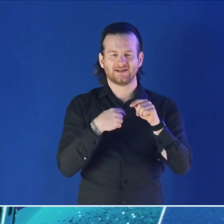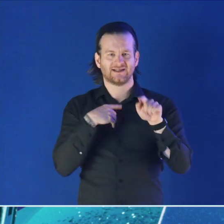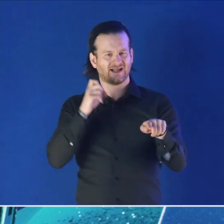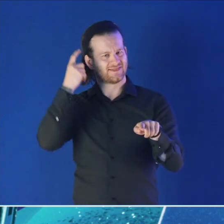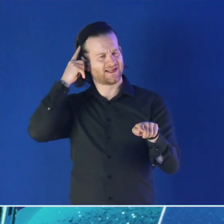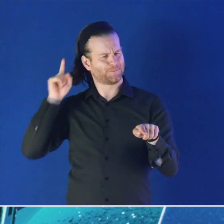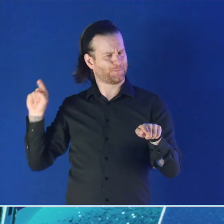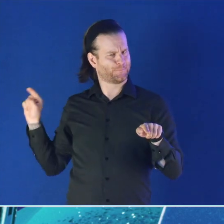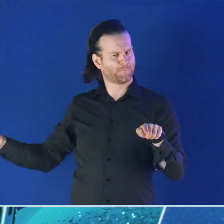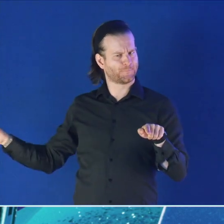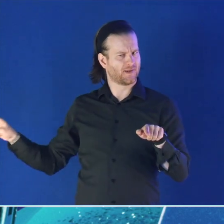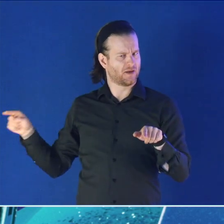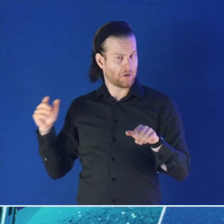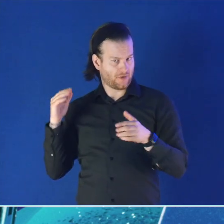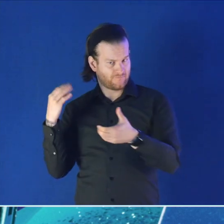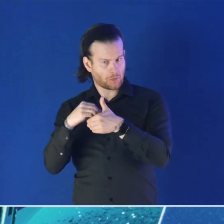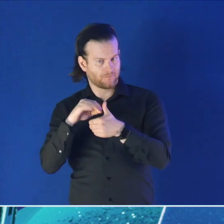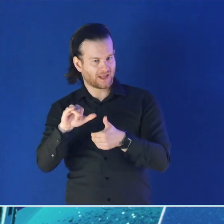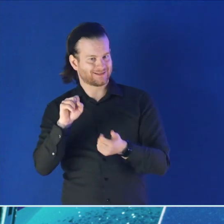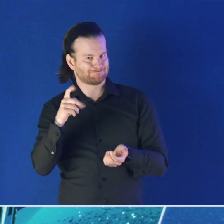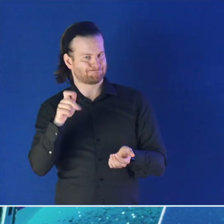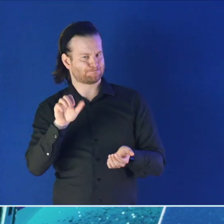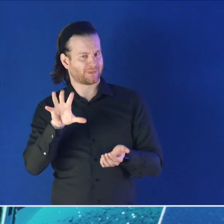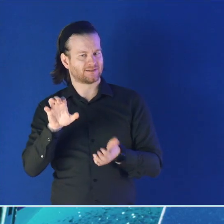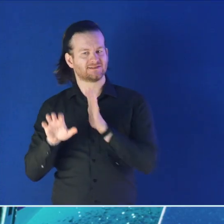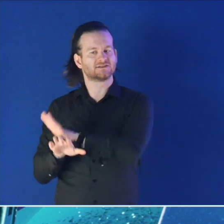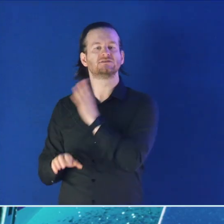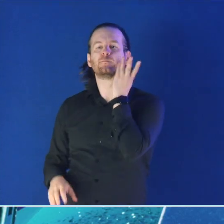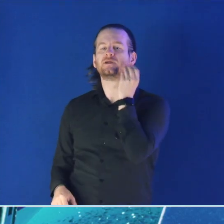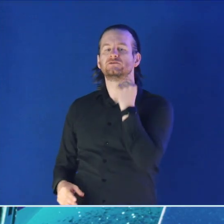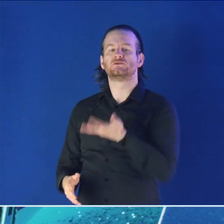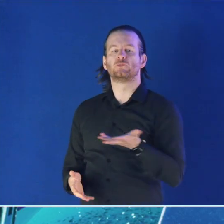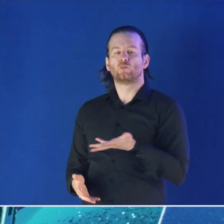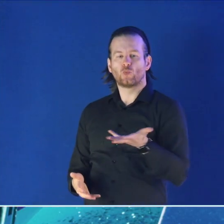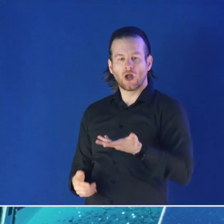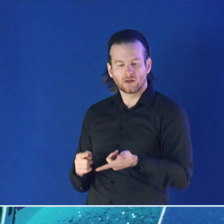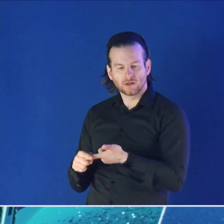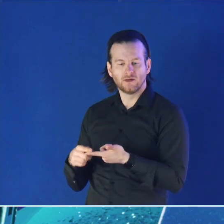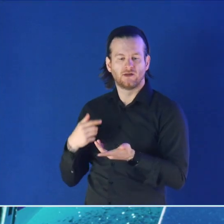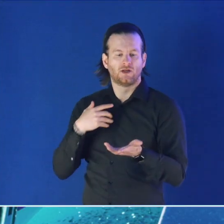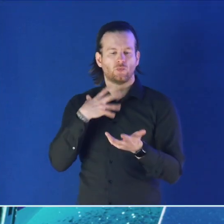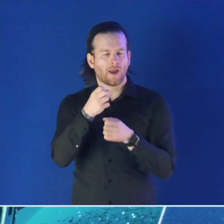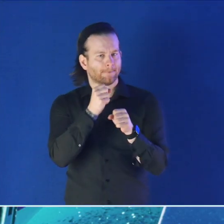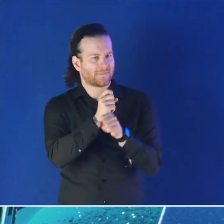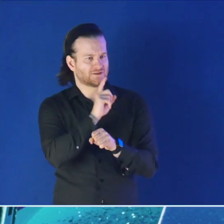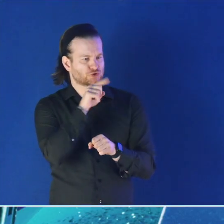And so just making sure that -- football is for everyone and so making sure that we have an environment